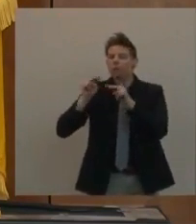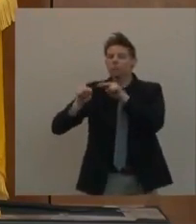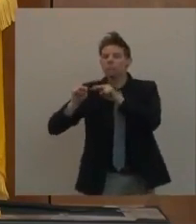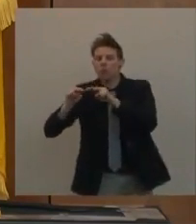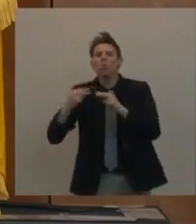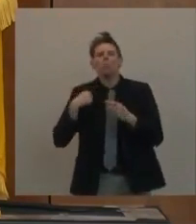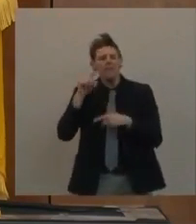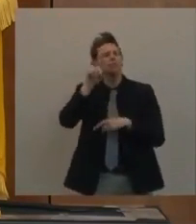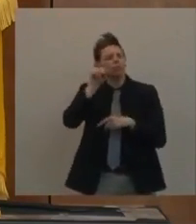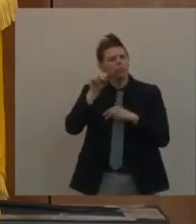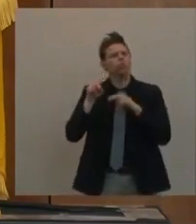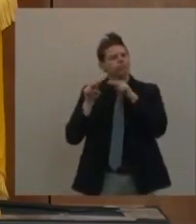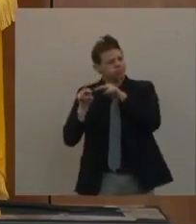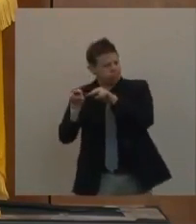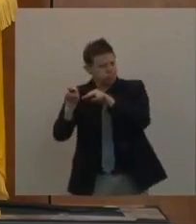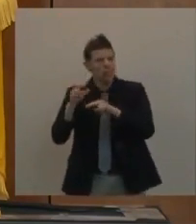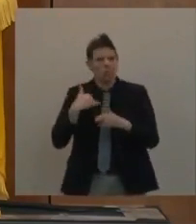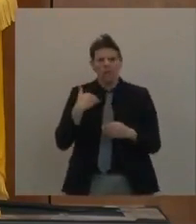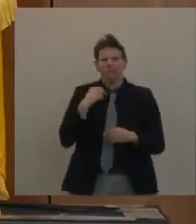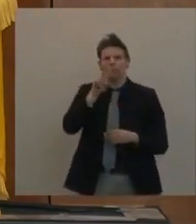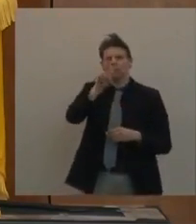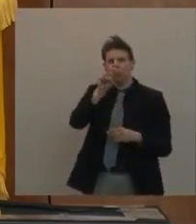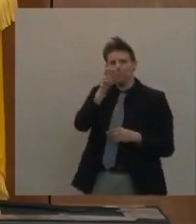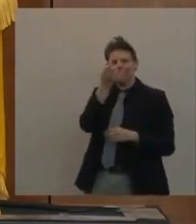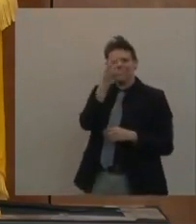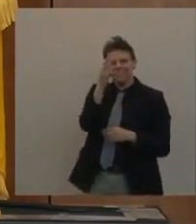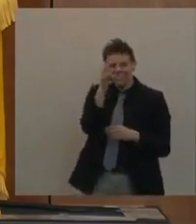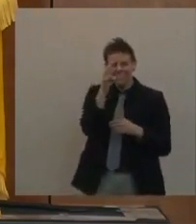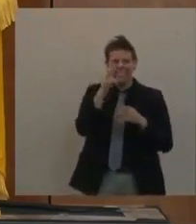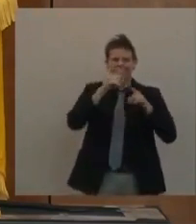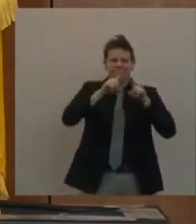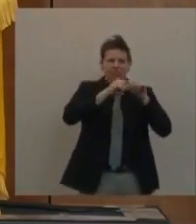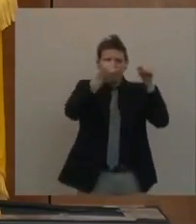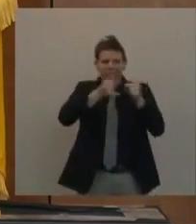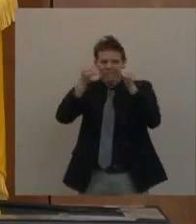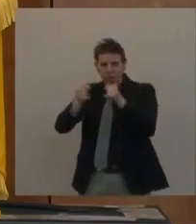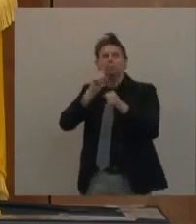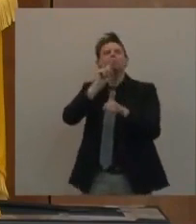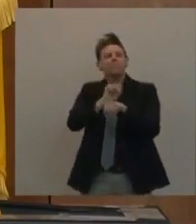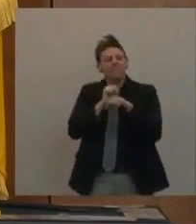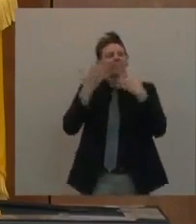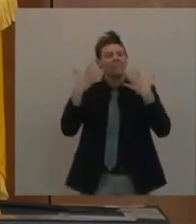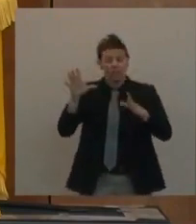BUT WE TRACK IT AND WE WANT TO MAKE SURE YOU KNOW THAT WE ARE DOING THAT.